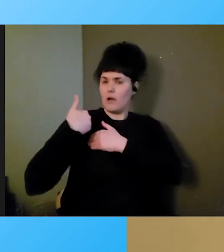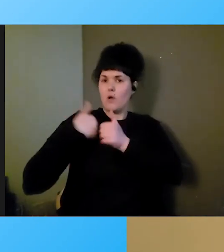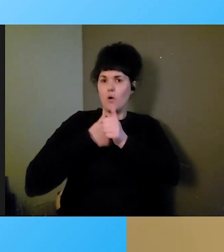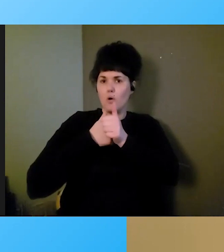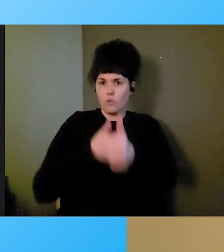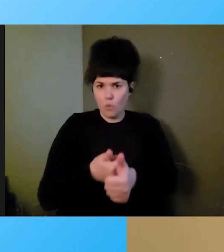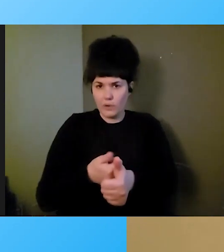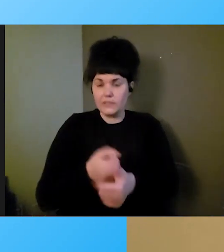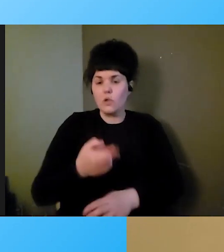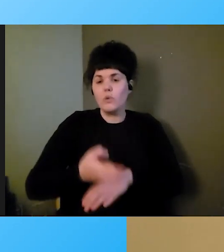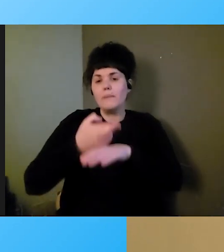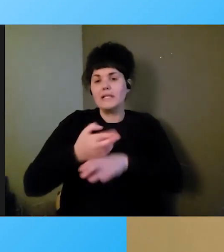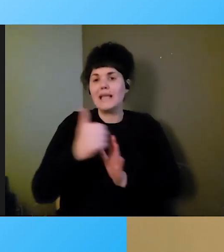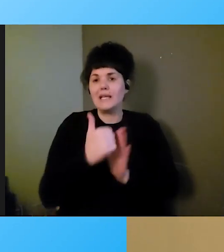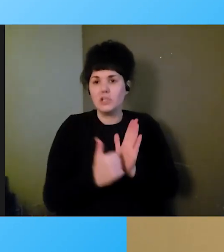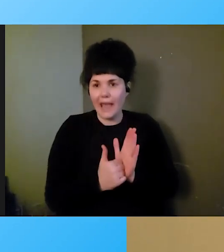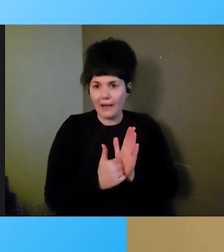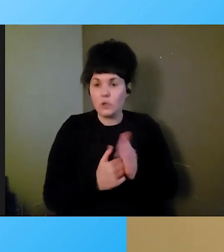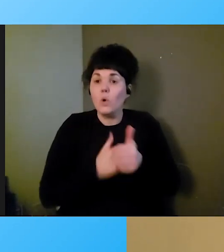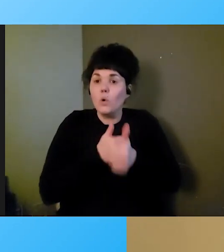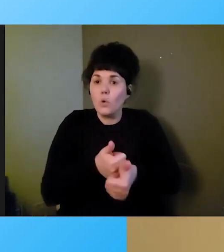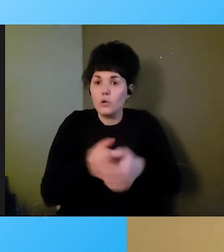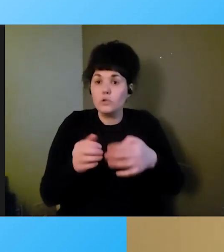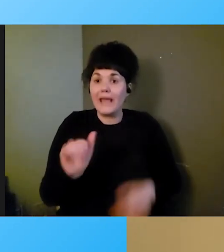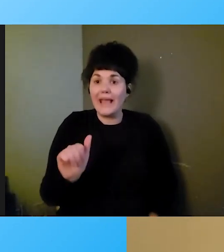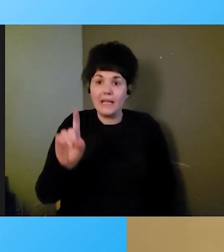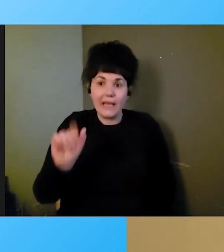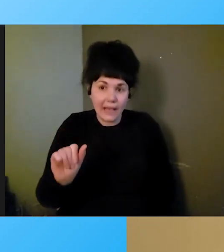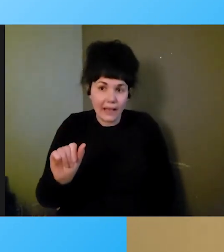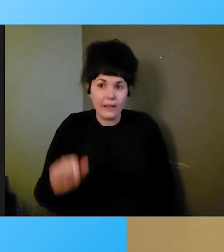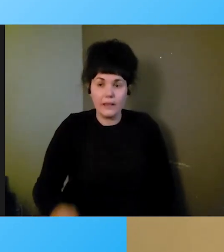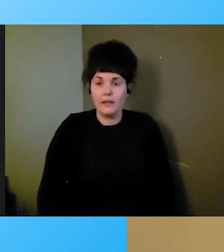rehabilitation act. Under the Americans with Disabilities Act.